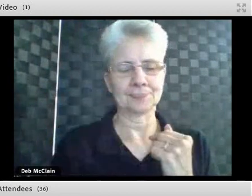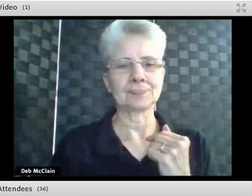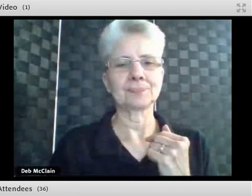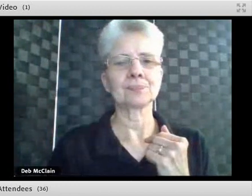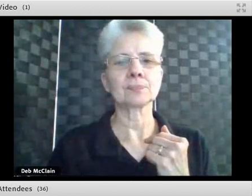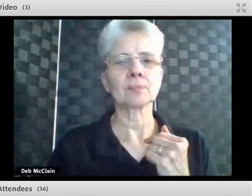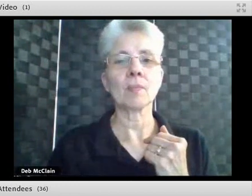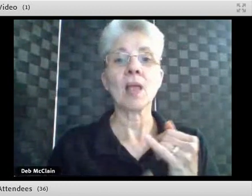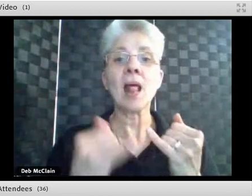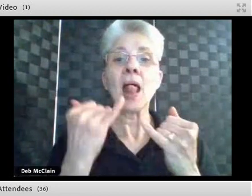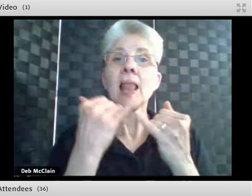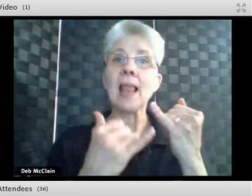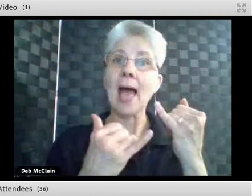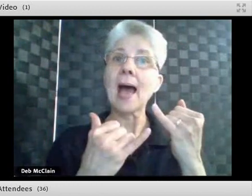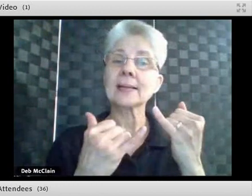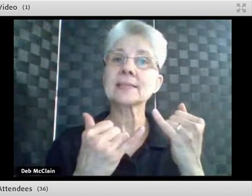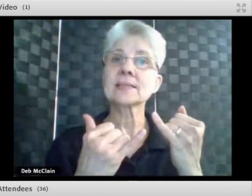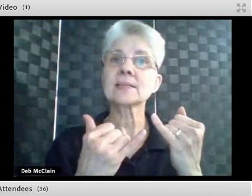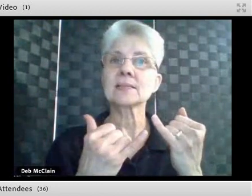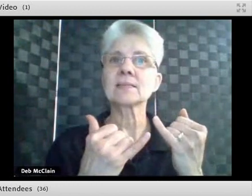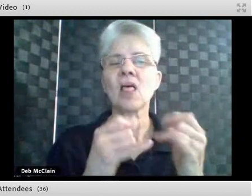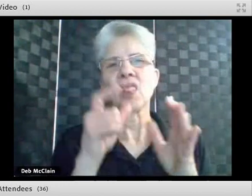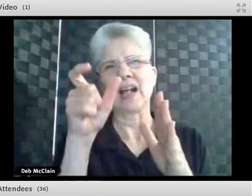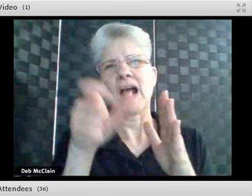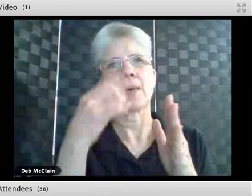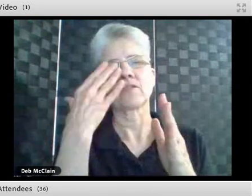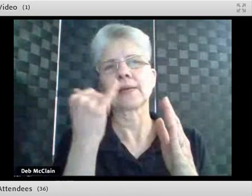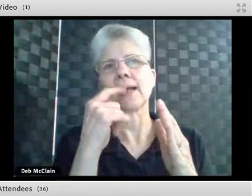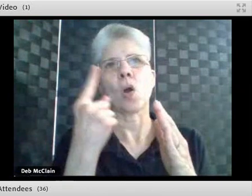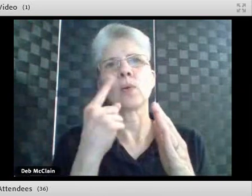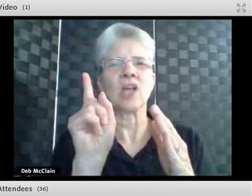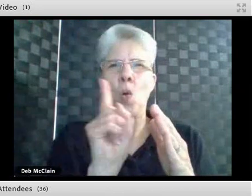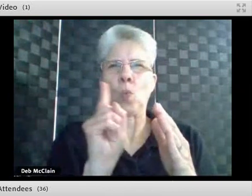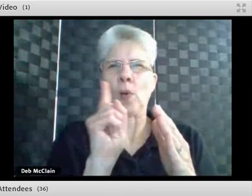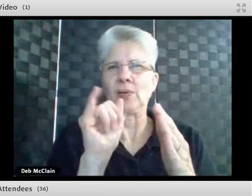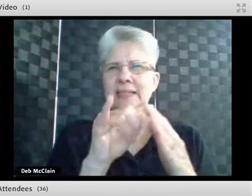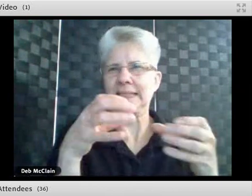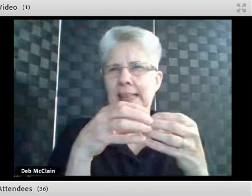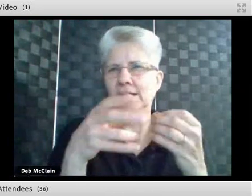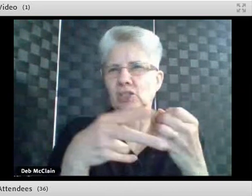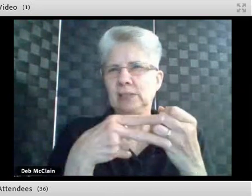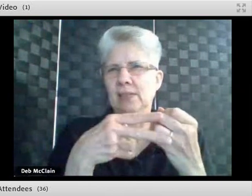And then lastly, the column I forgot -- I always forget it. It's sort of where is this collection.